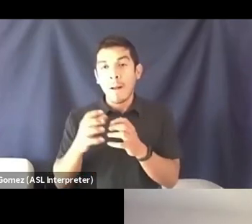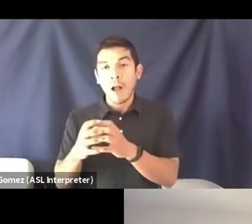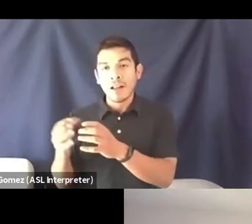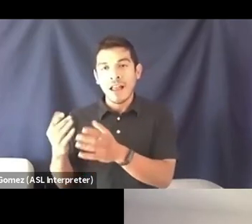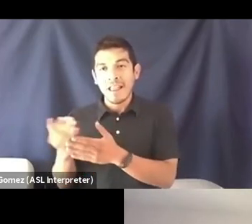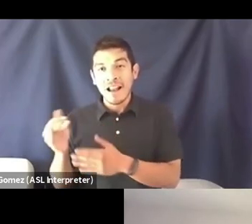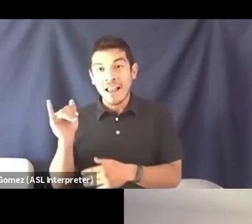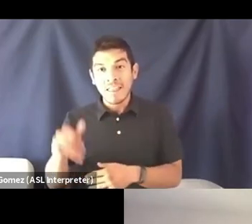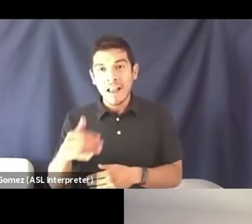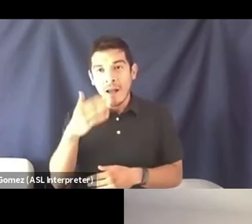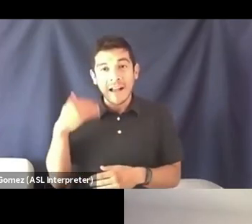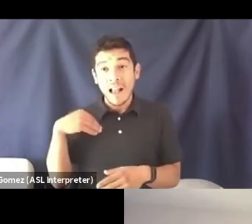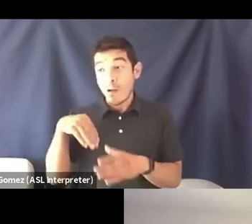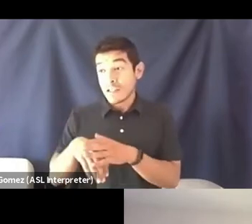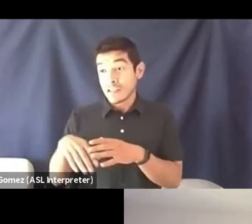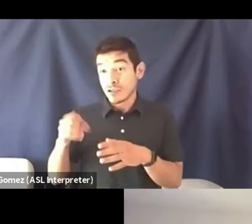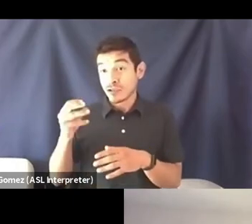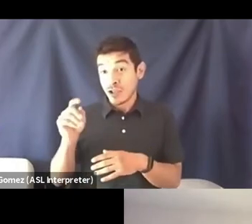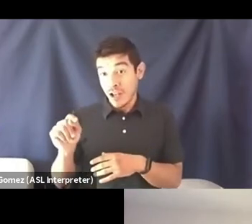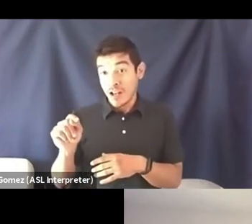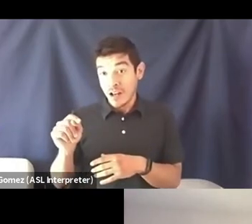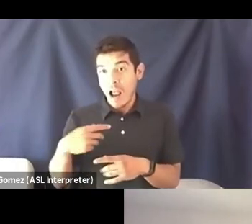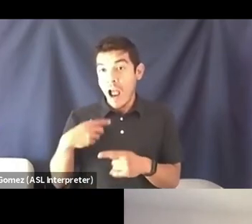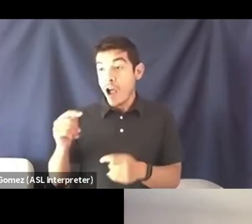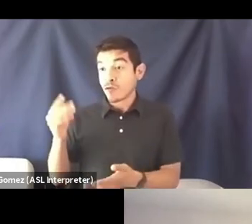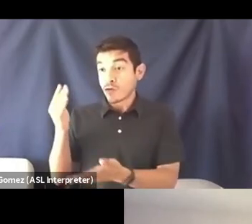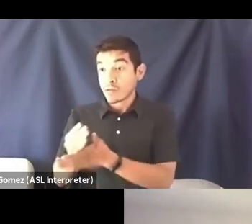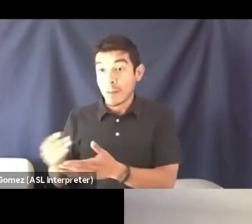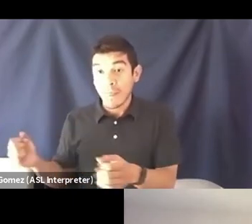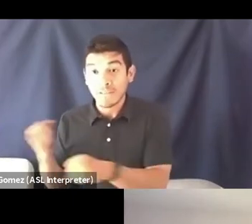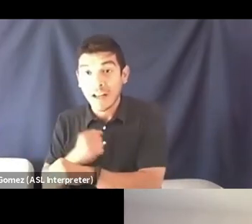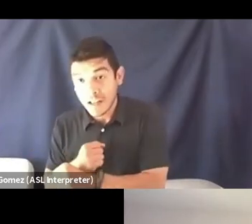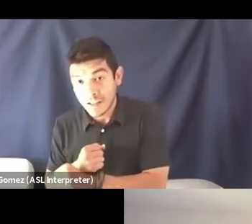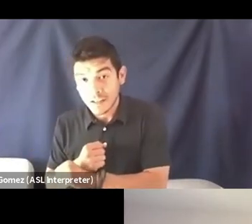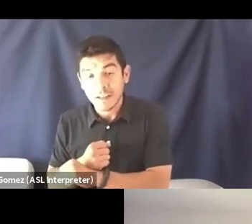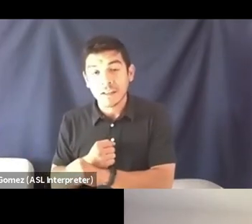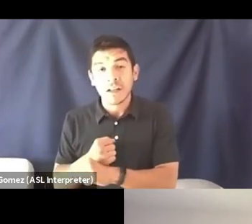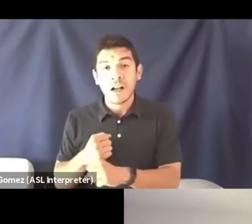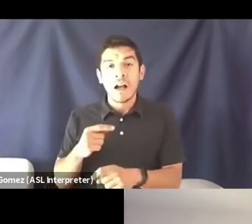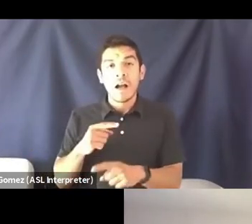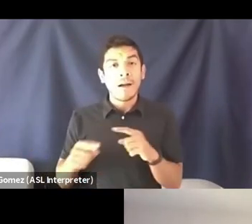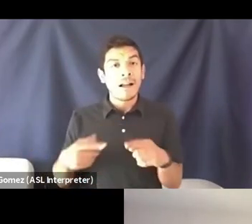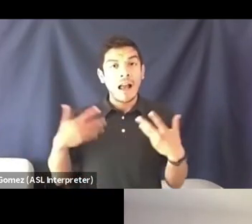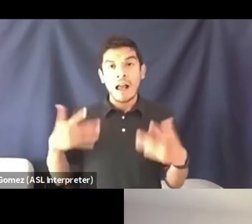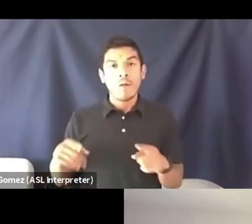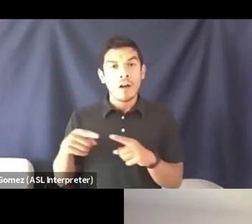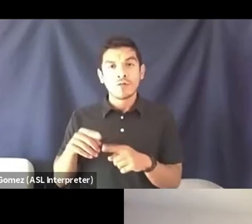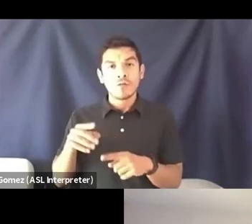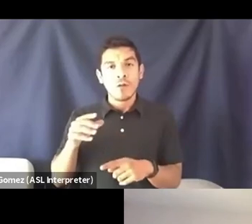Because I was in the shot, I tried to stop the fight. But again, I don't want to be too much in the film.